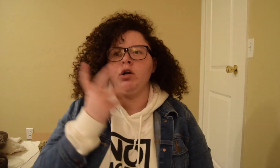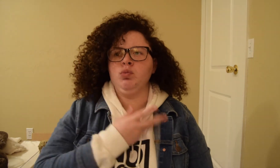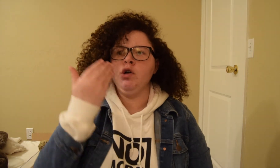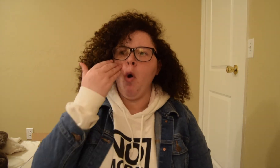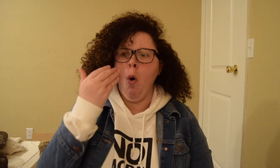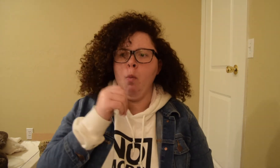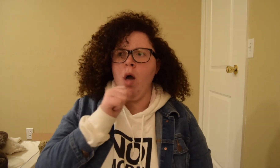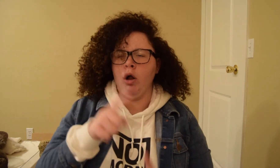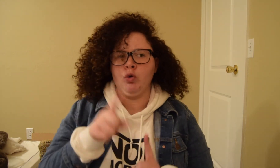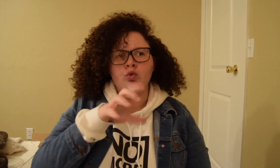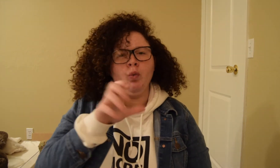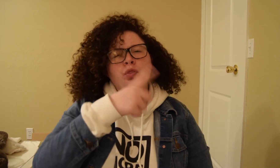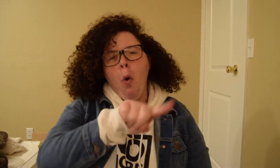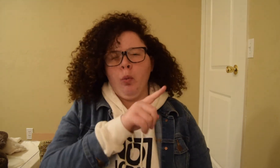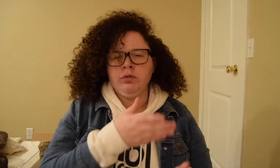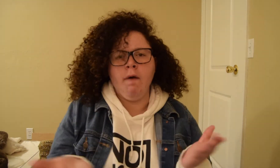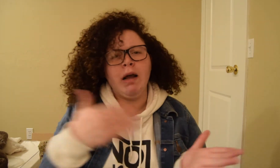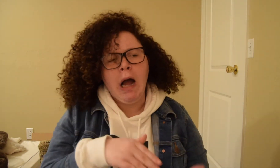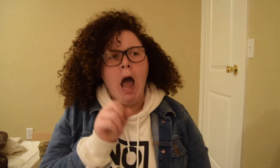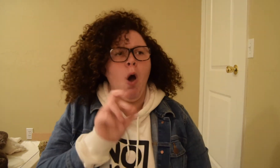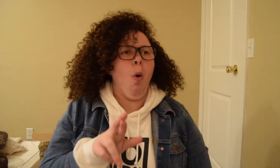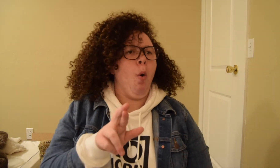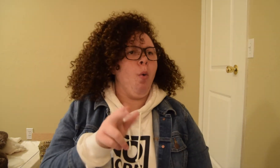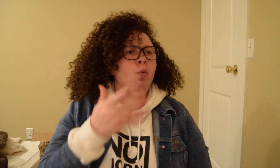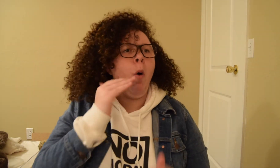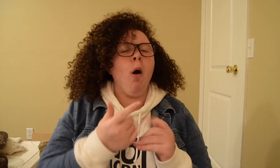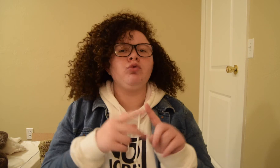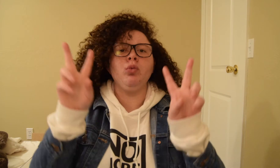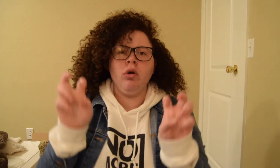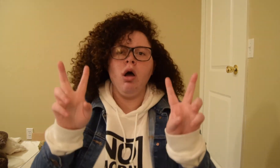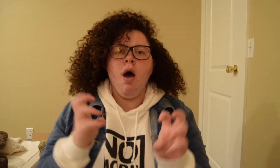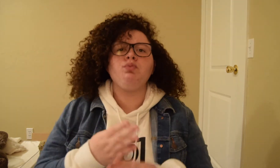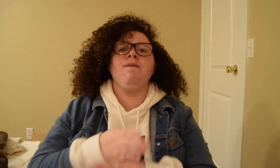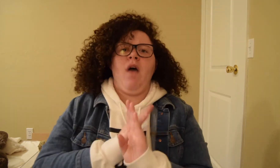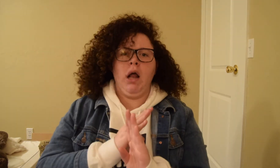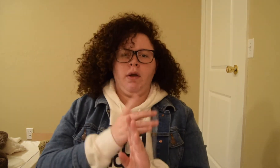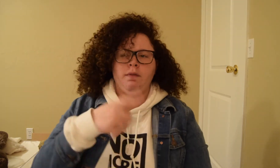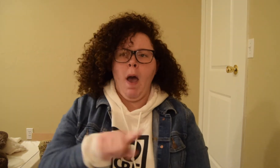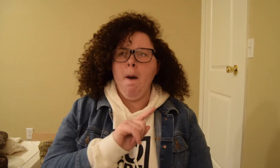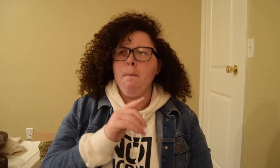Because we know not to do those things again or you know how to prevent it from happening